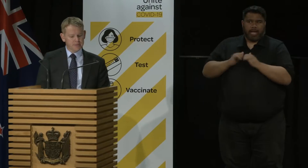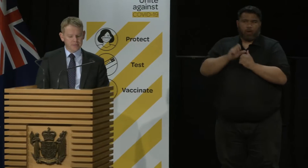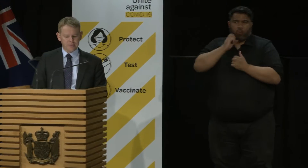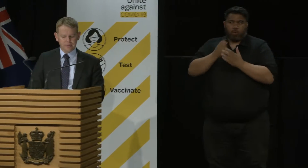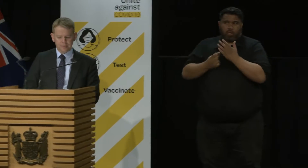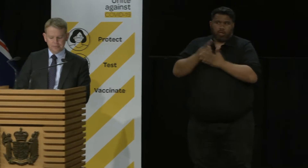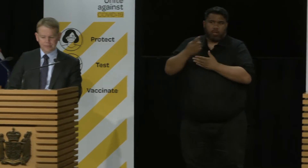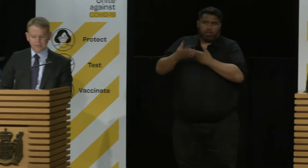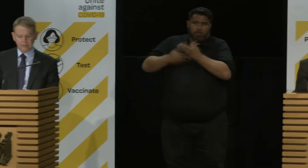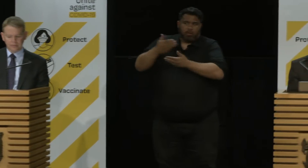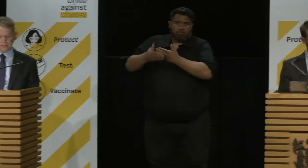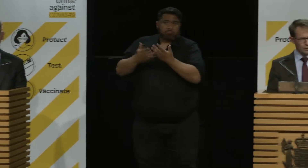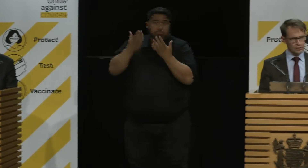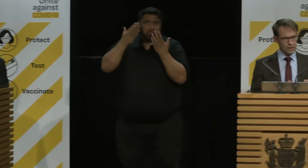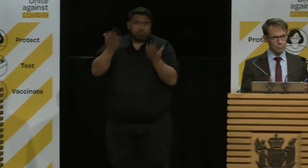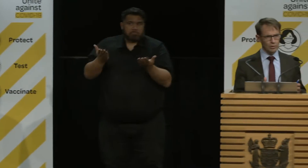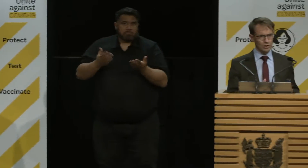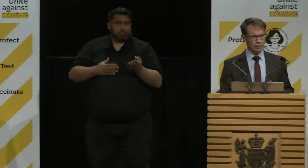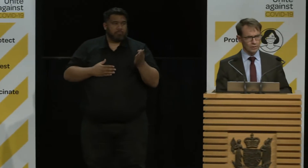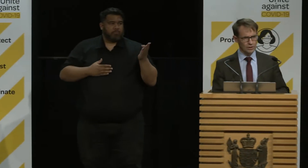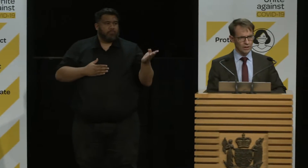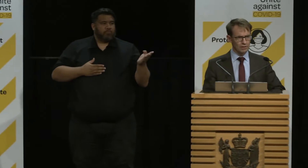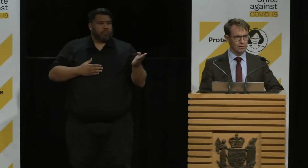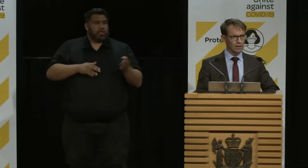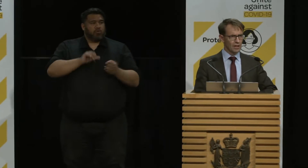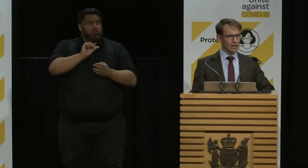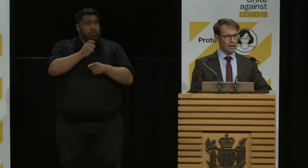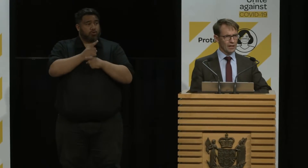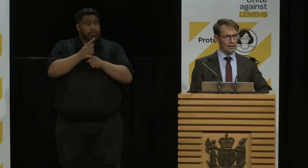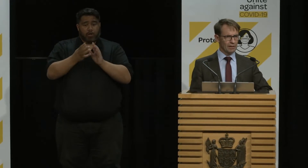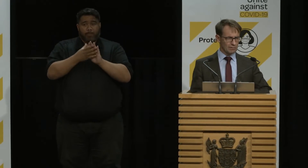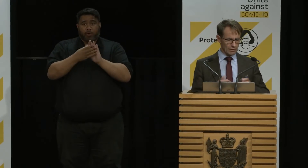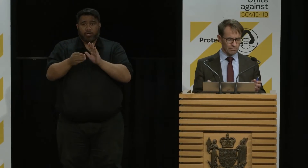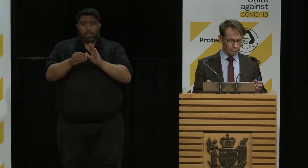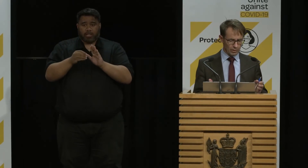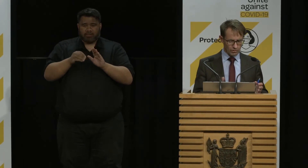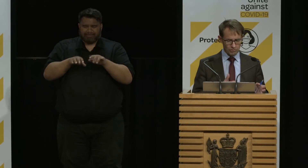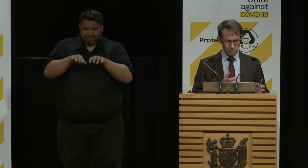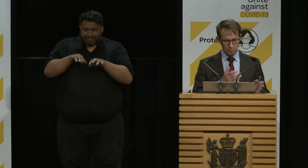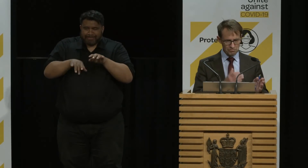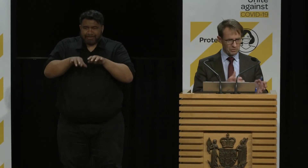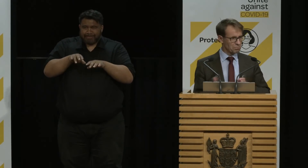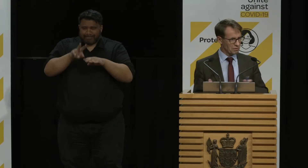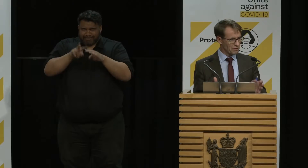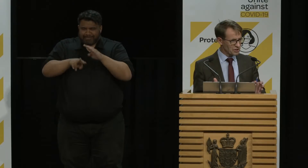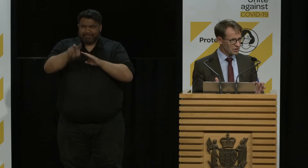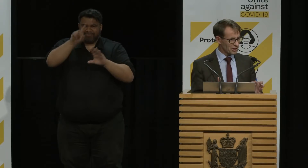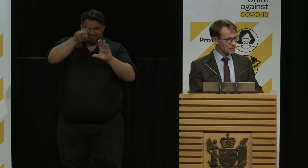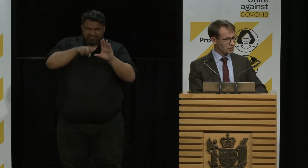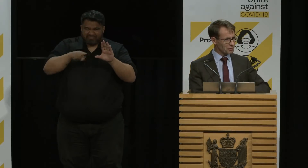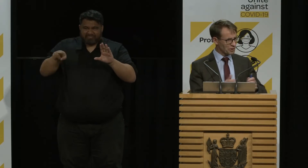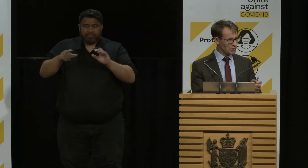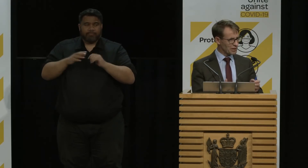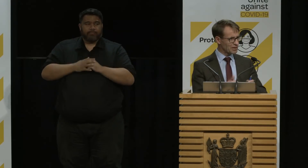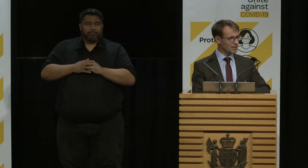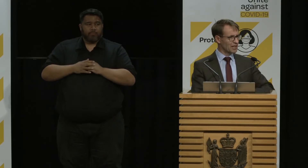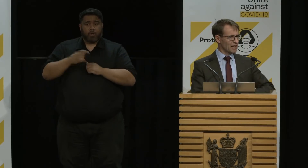impact of these changes will b.